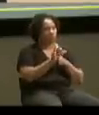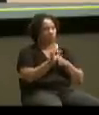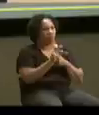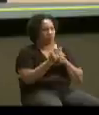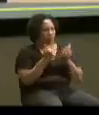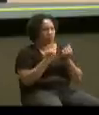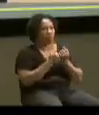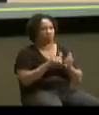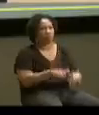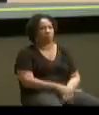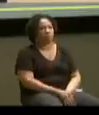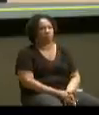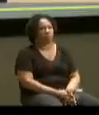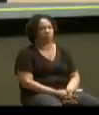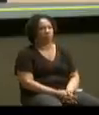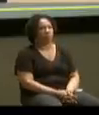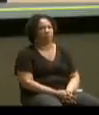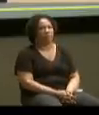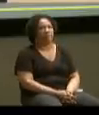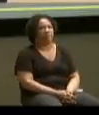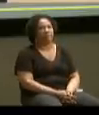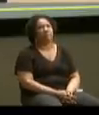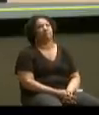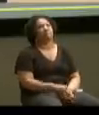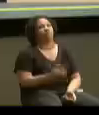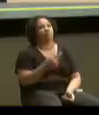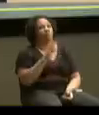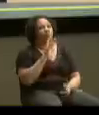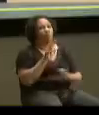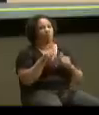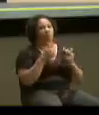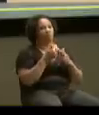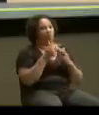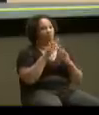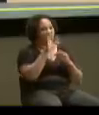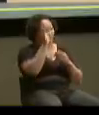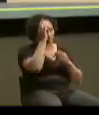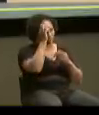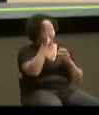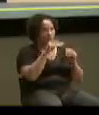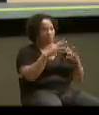ALSO ARE BENEFITTING FROM THAT. AND WHEN WE TALK ABOUT THE FEDERAL SUPPLY CHAIN, AS WAS